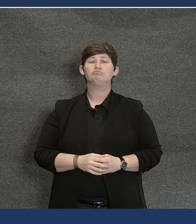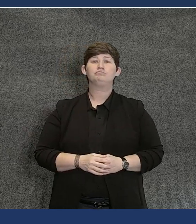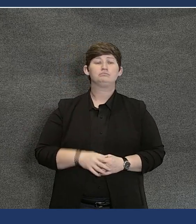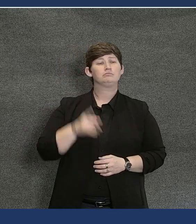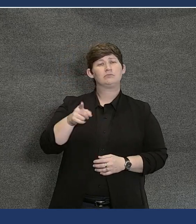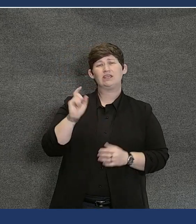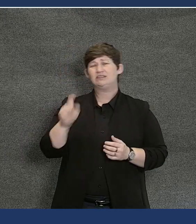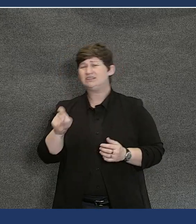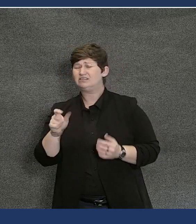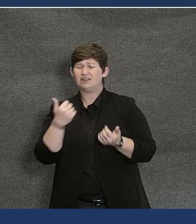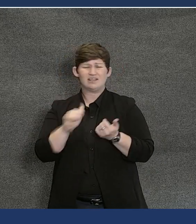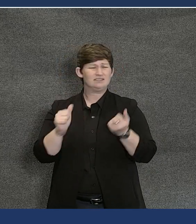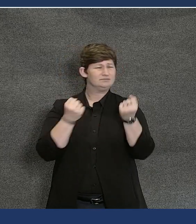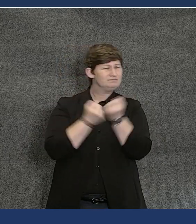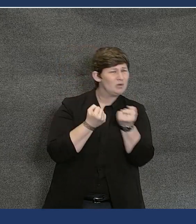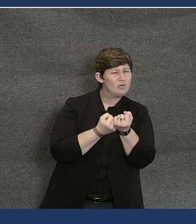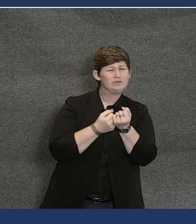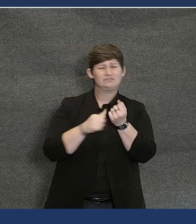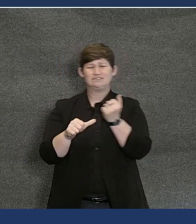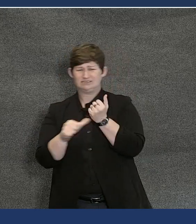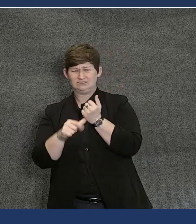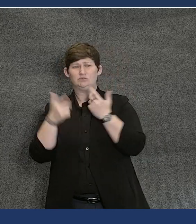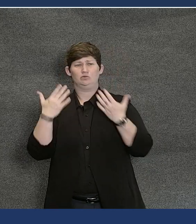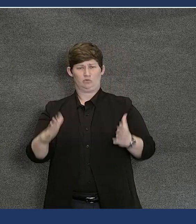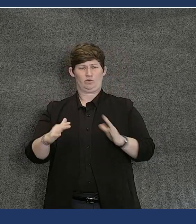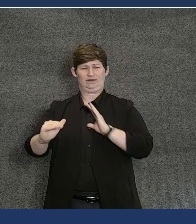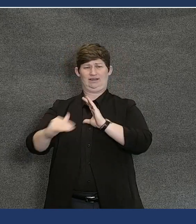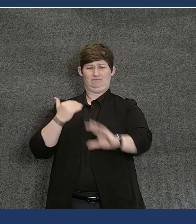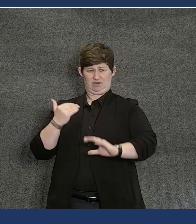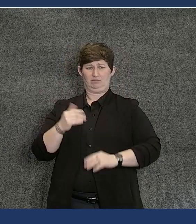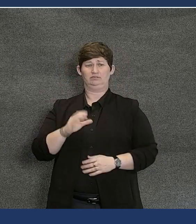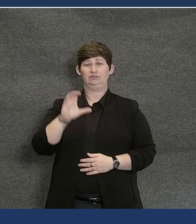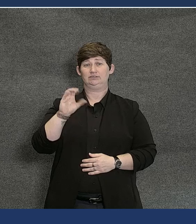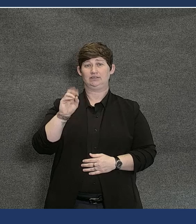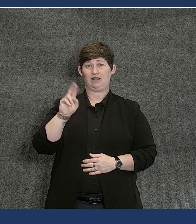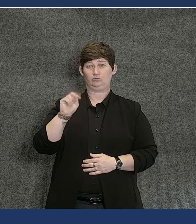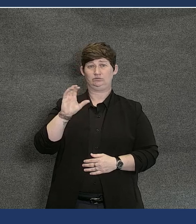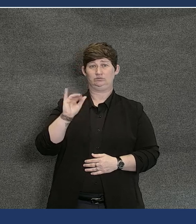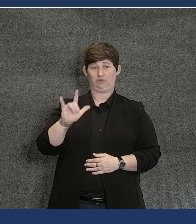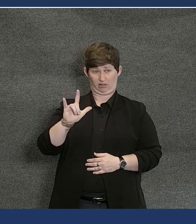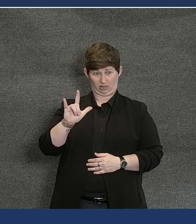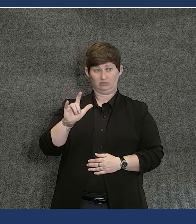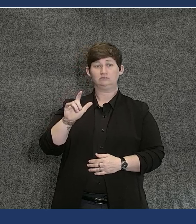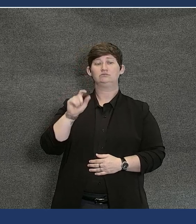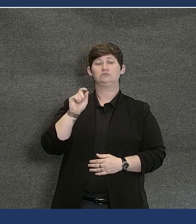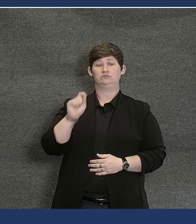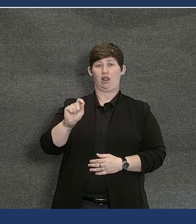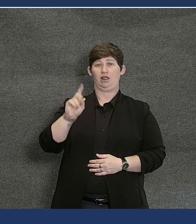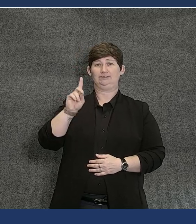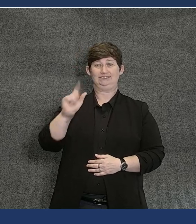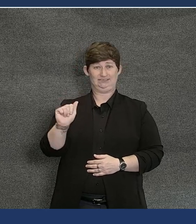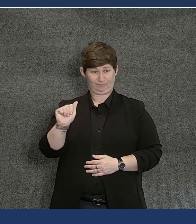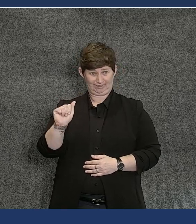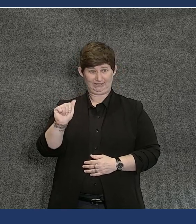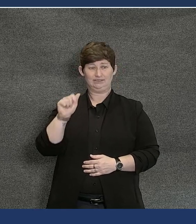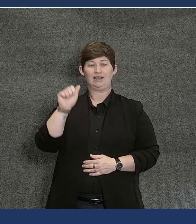please email council.disability@state.mn.us